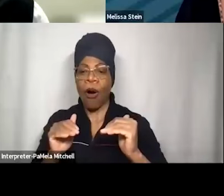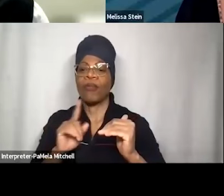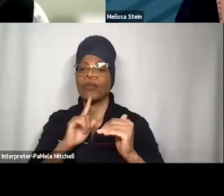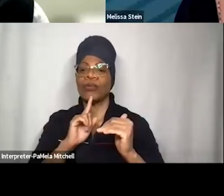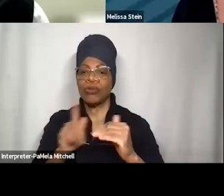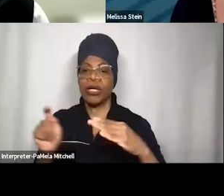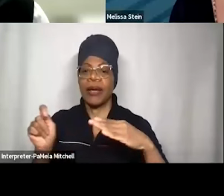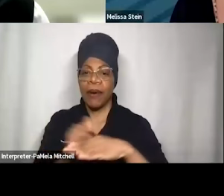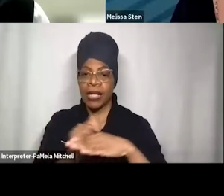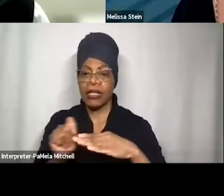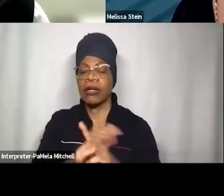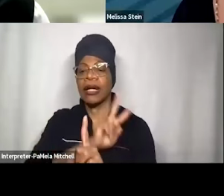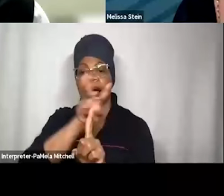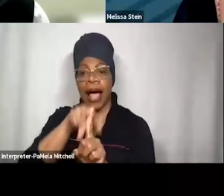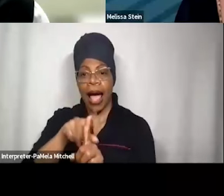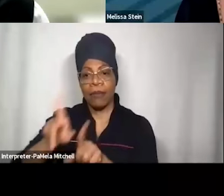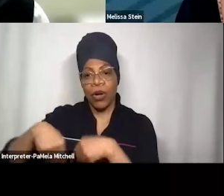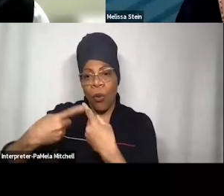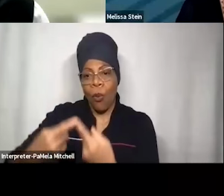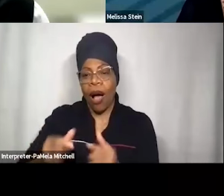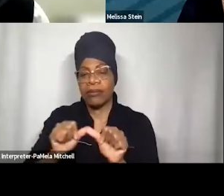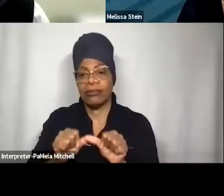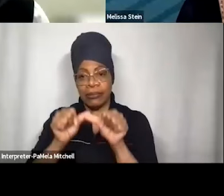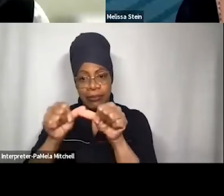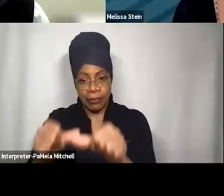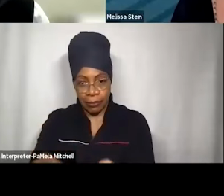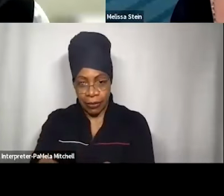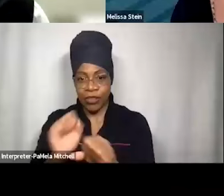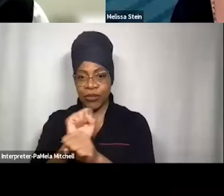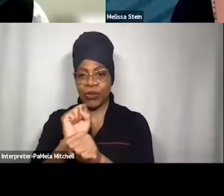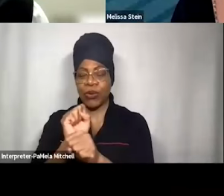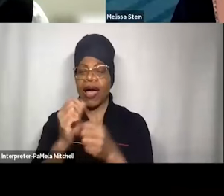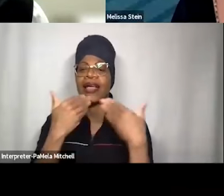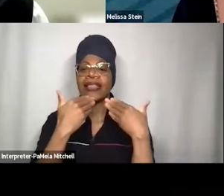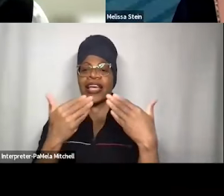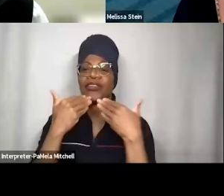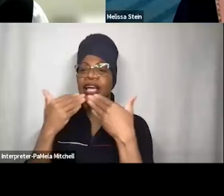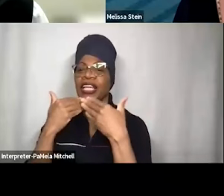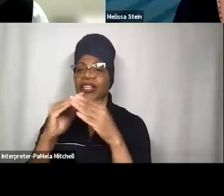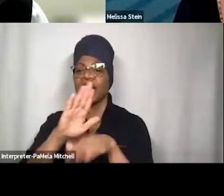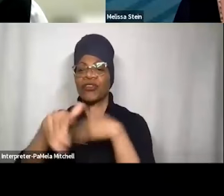and applicable as you move forward in your days. And thank you so much for all the feedback. We really appreciate it.